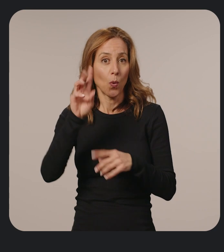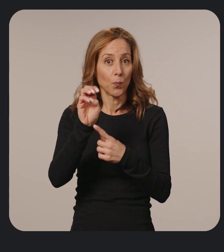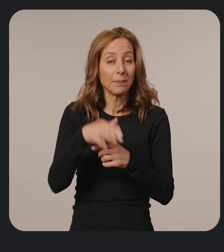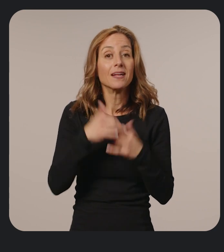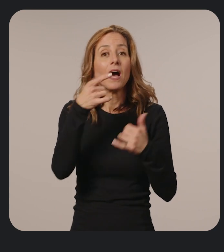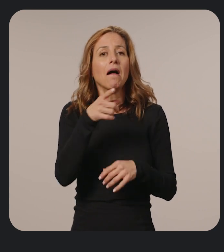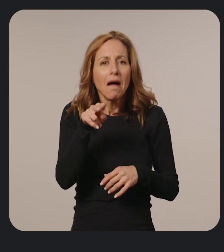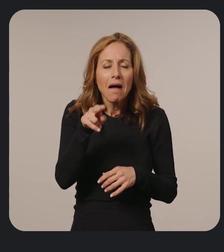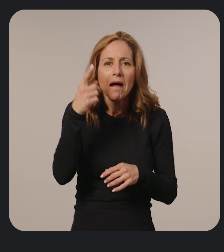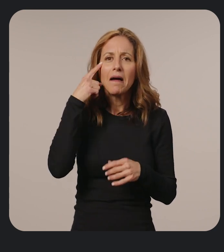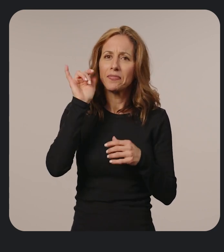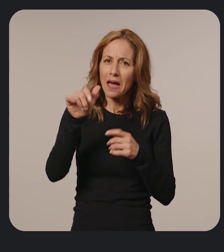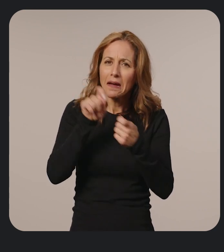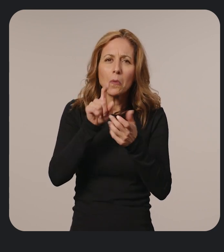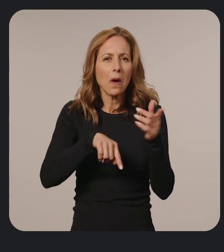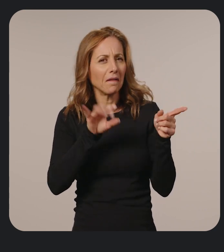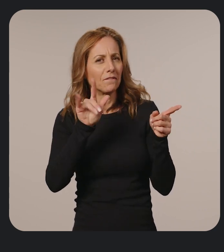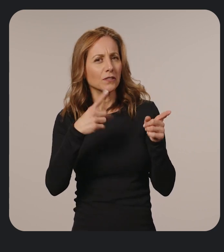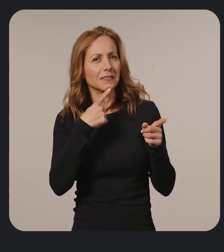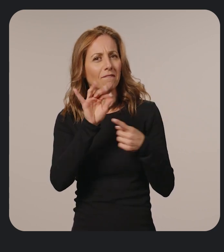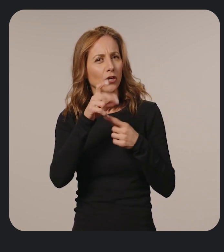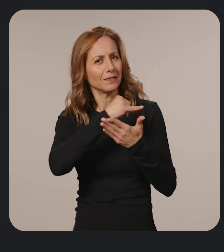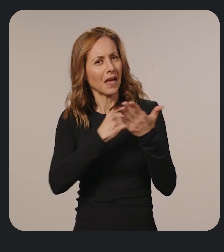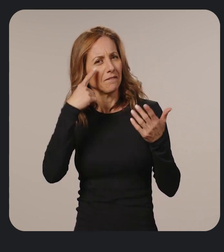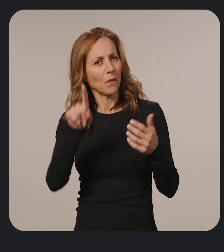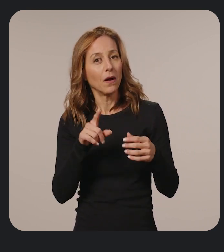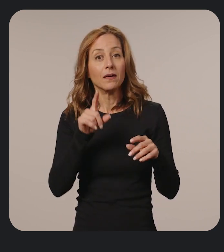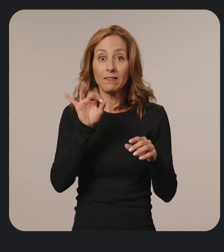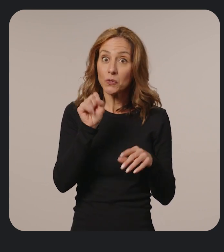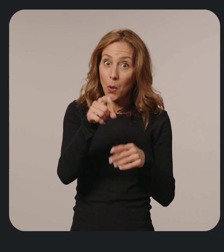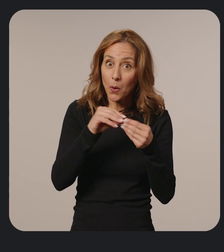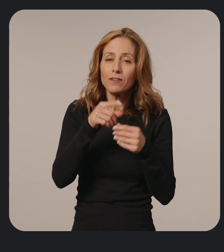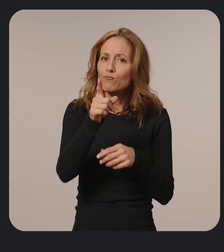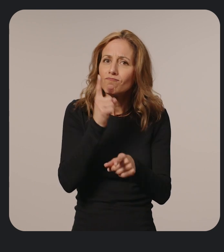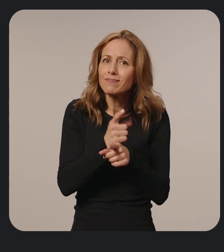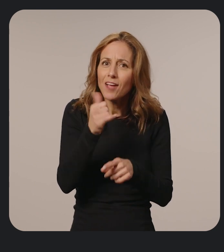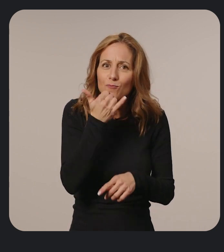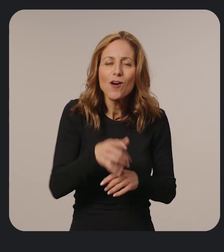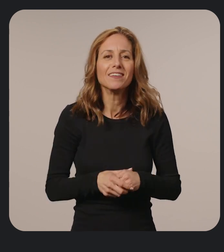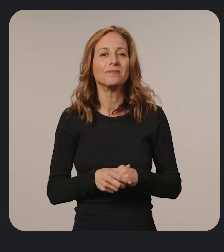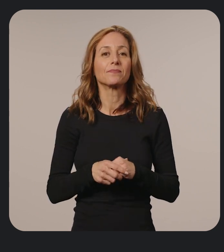Now, you might hear that and think, that's exactly what the folks from Flutter say Flutter is designed to do. And if so, you're not wrong.